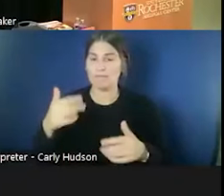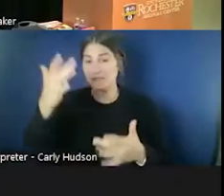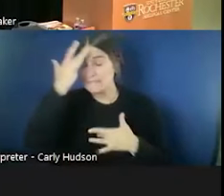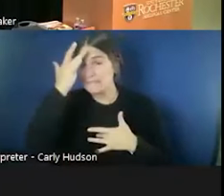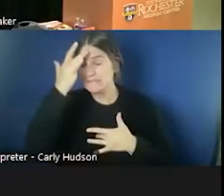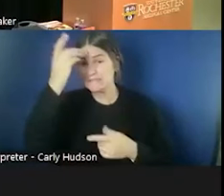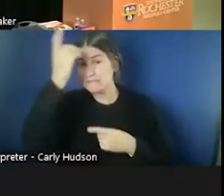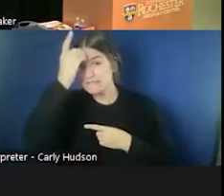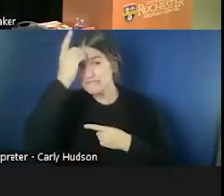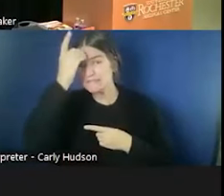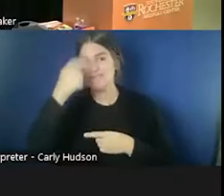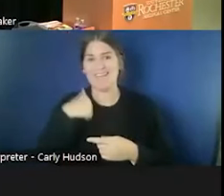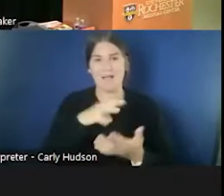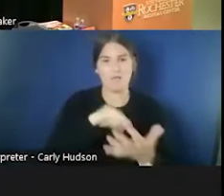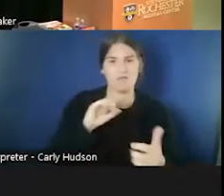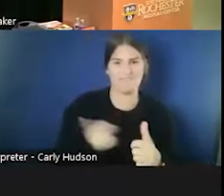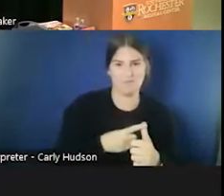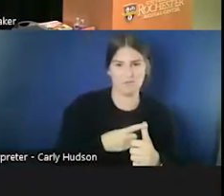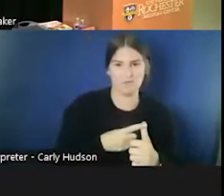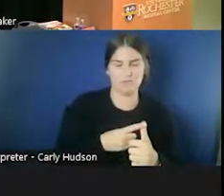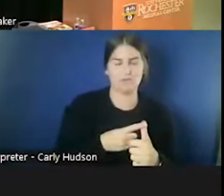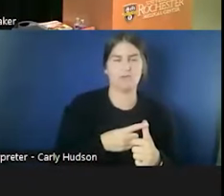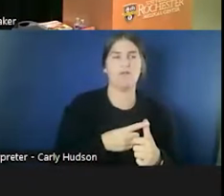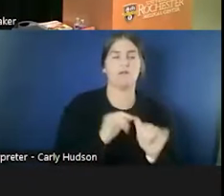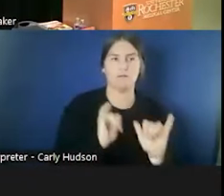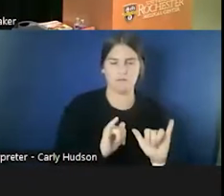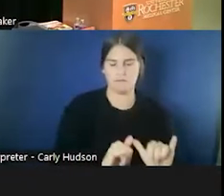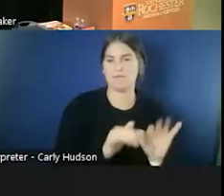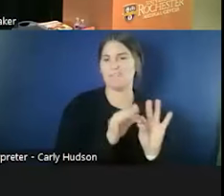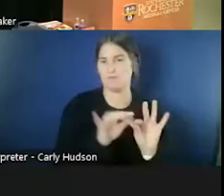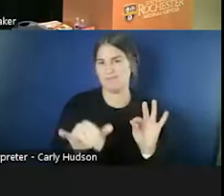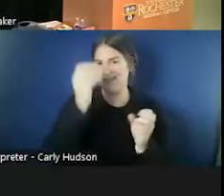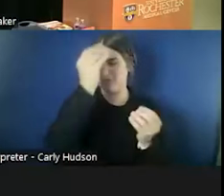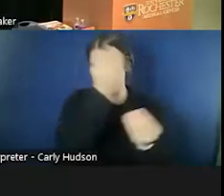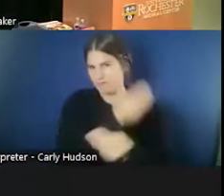found out before he did and had a relay that to him so I don't think any child should have to uh